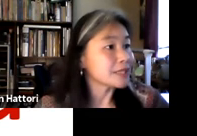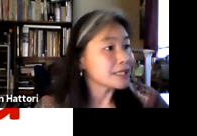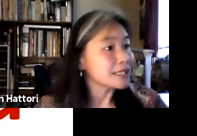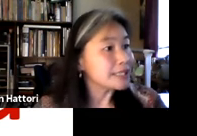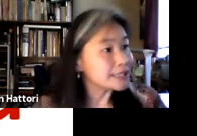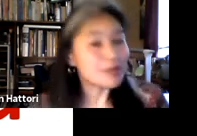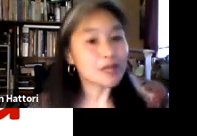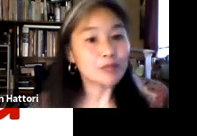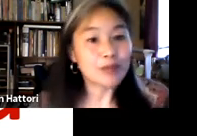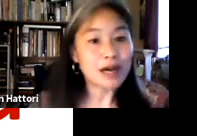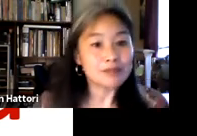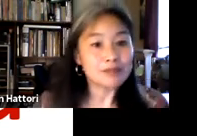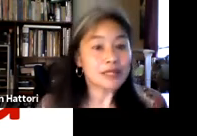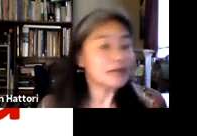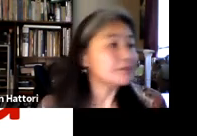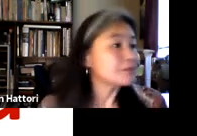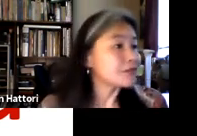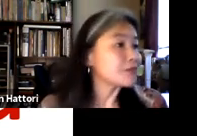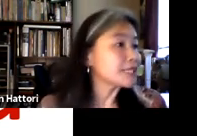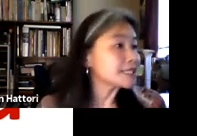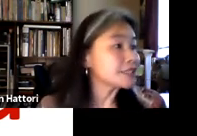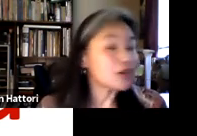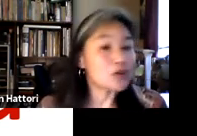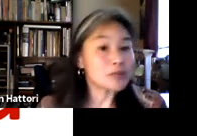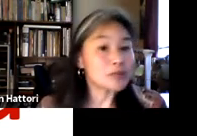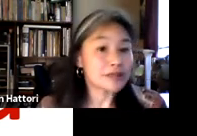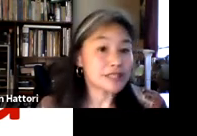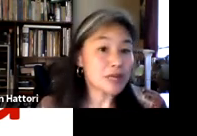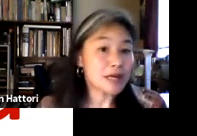about 10 or 20 miles away from here, but otherwise, there's